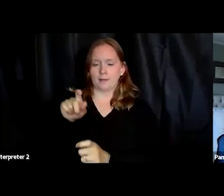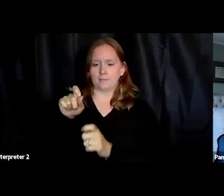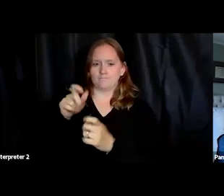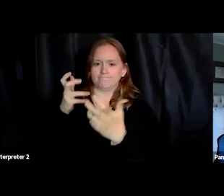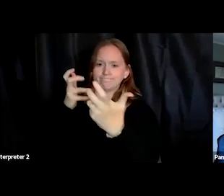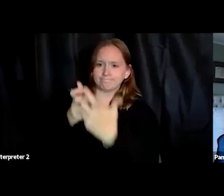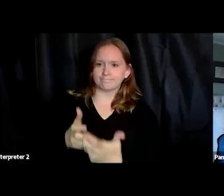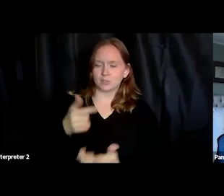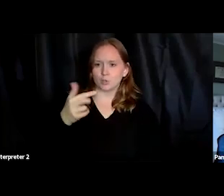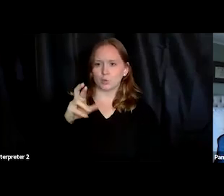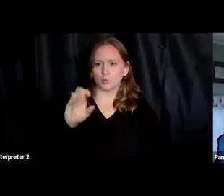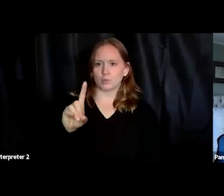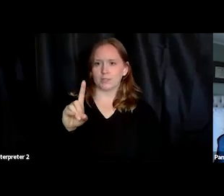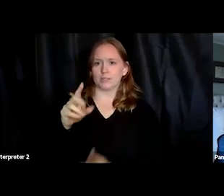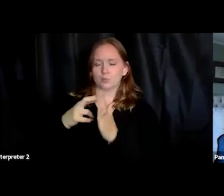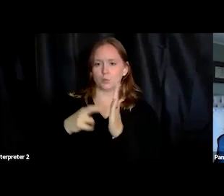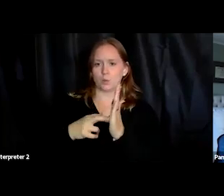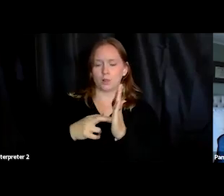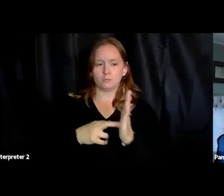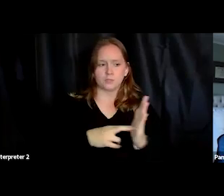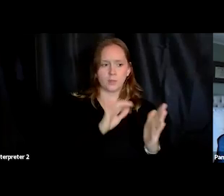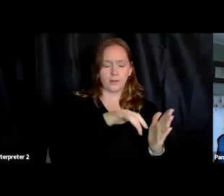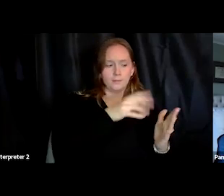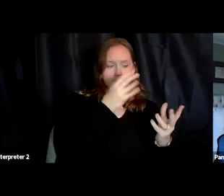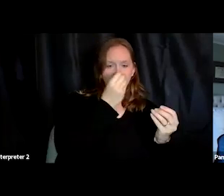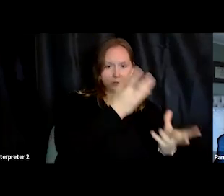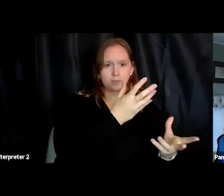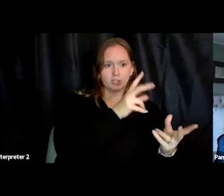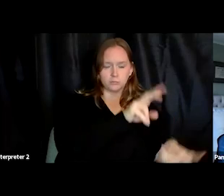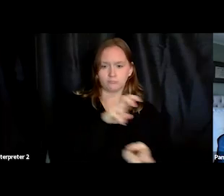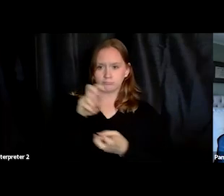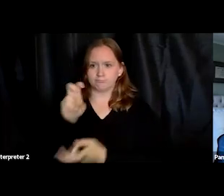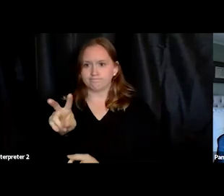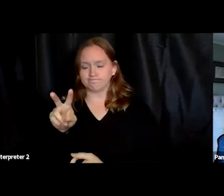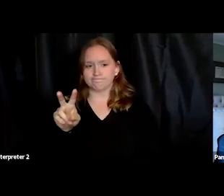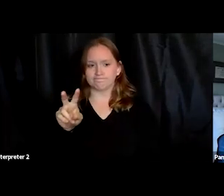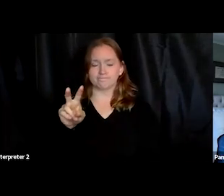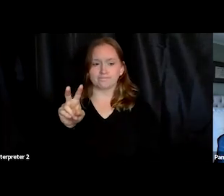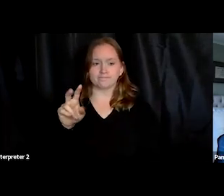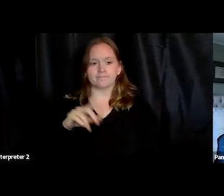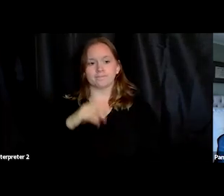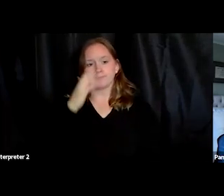other than get that information into the MSR so that, again, Social Security can more easily utilize,